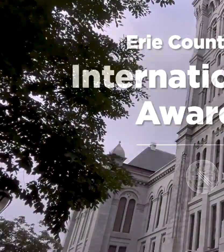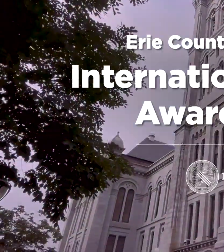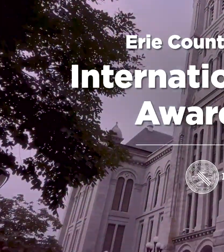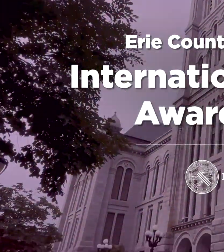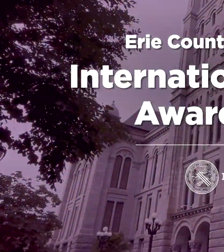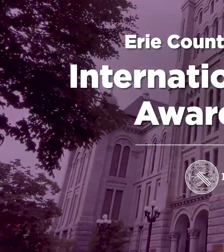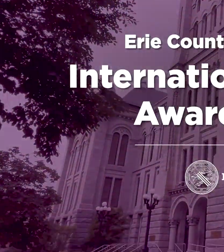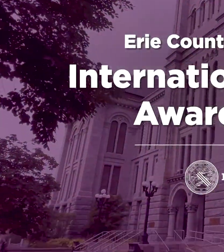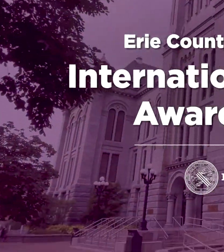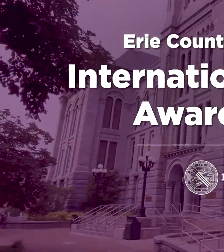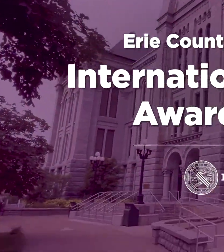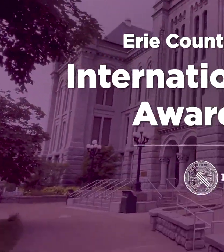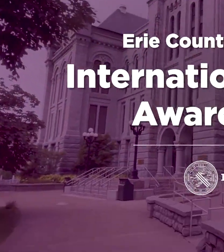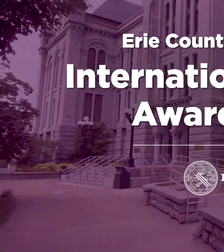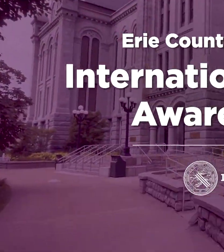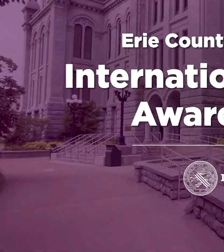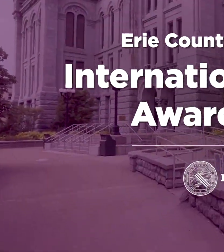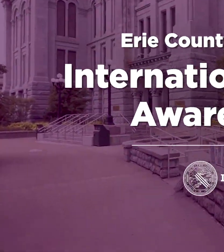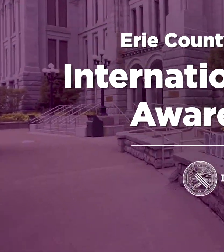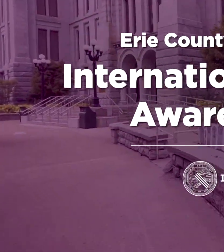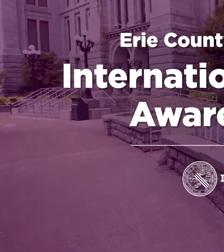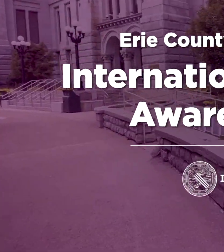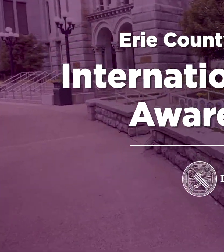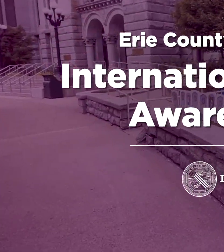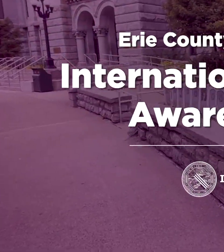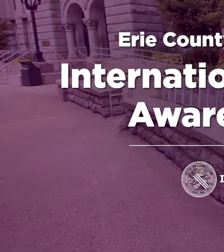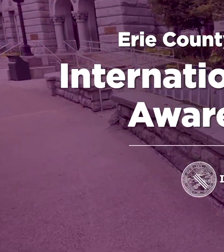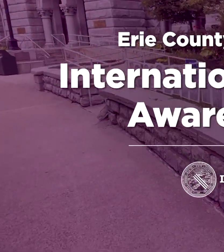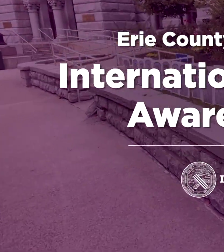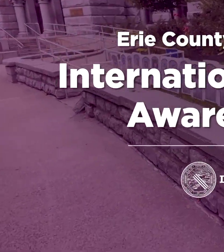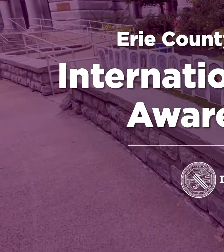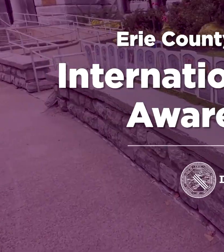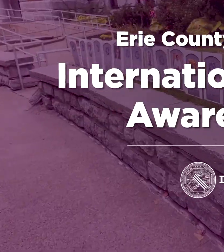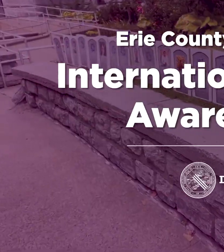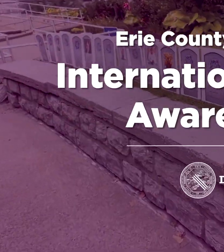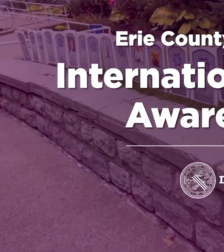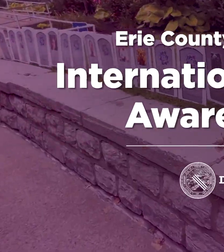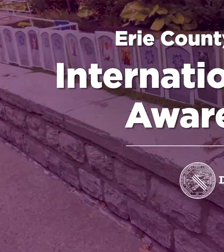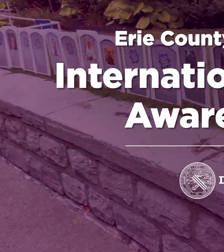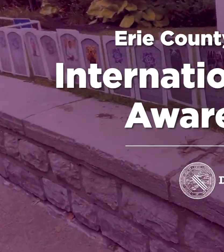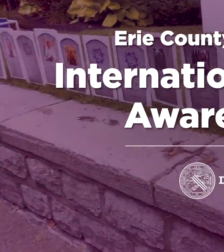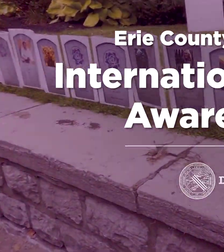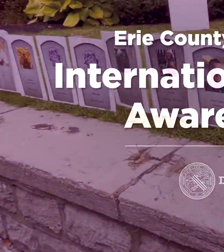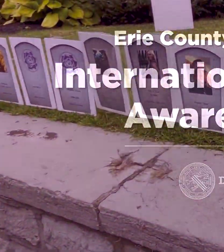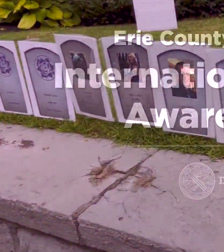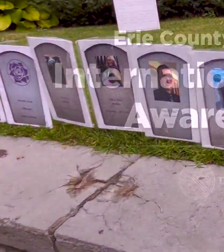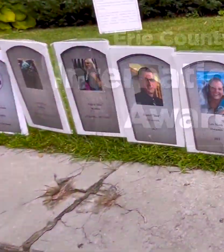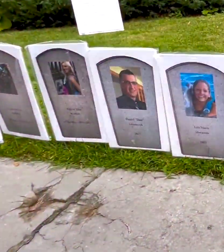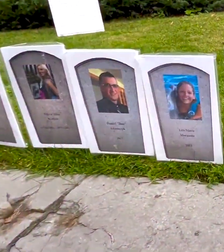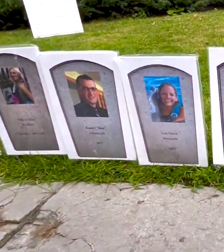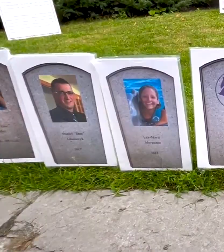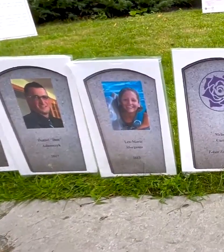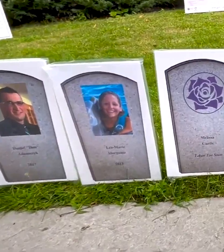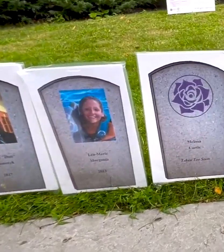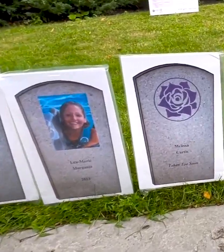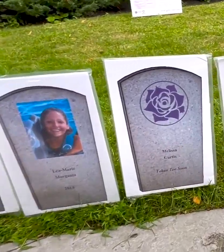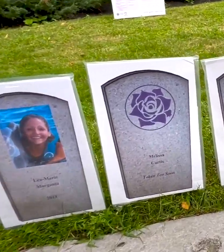We are here this morning to commemorate and recognize International Overdose Awareness Day. And as you look around,